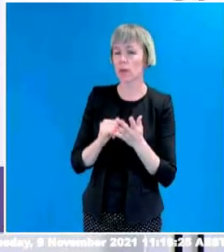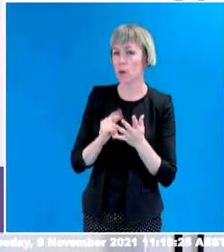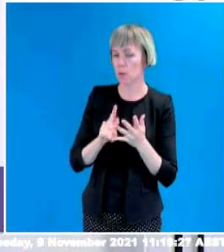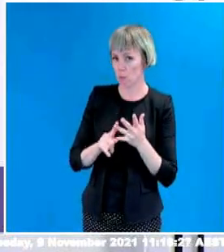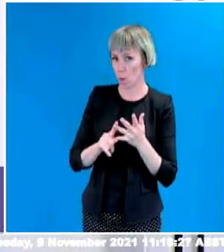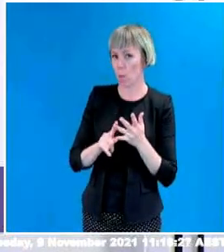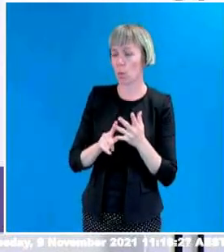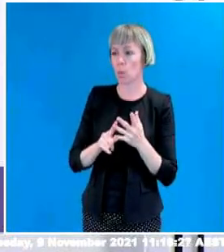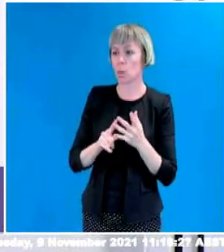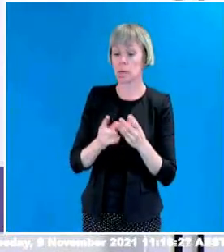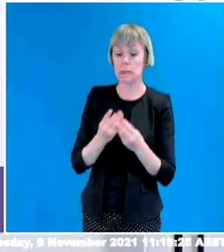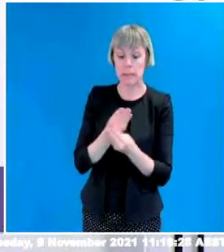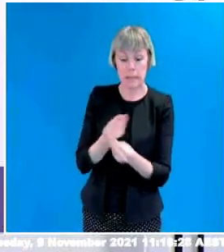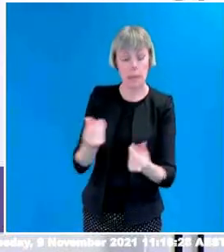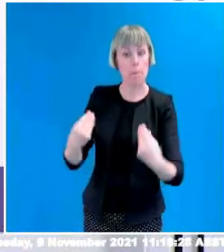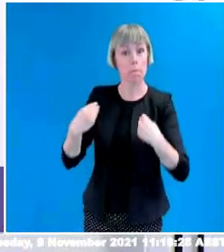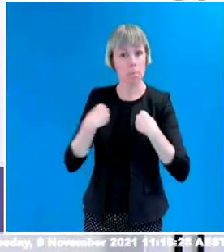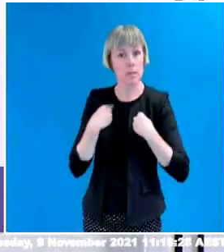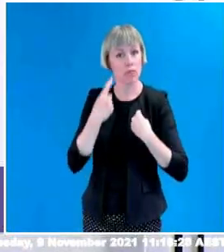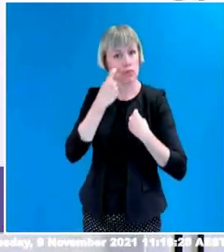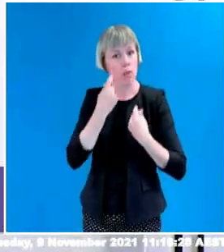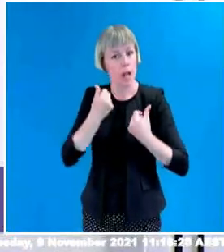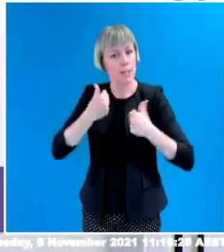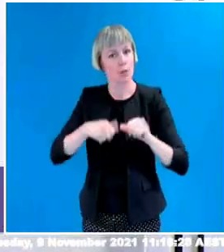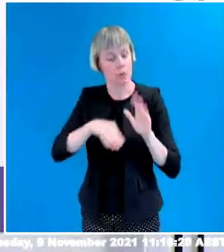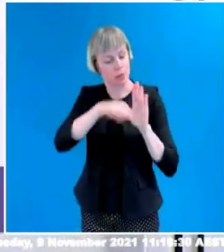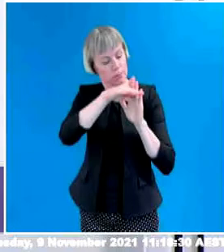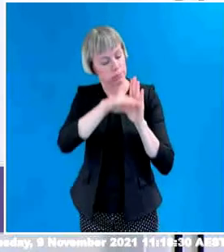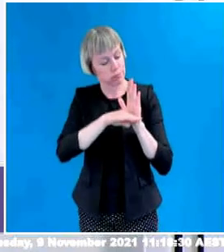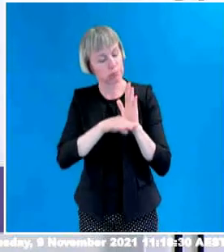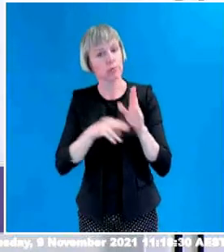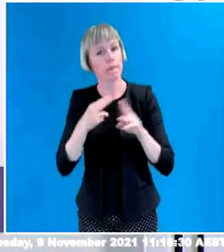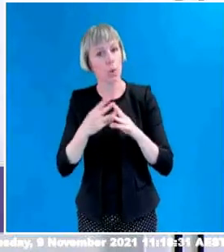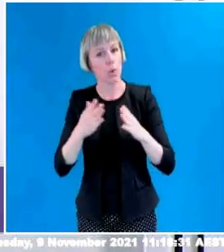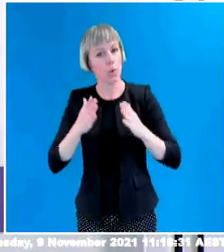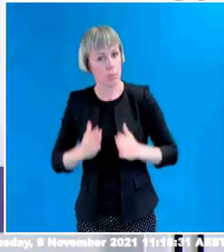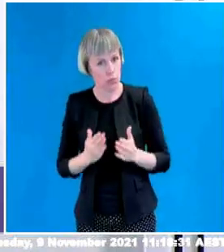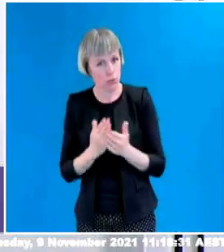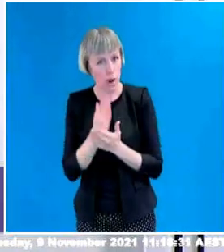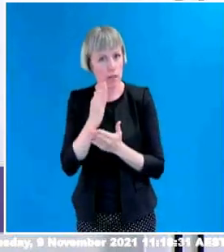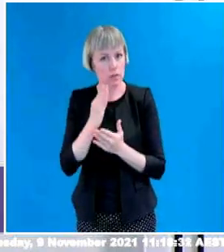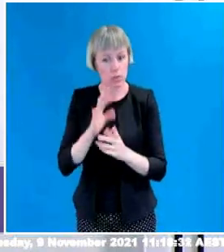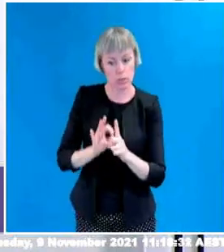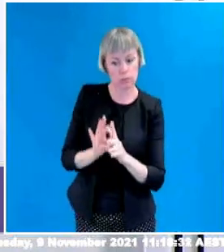Guiding Principles in their corporate practices, have you seen a difference,